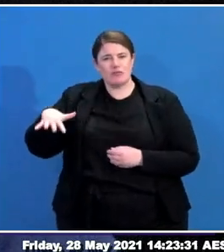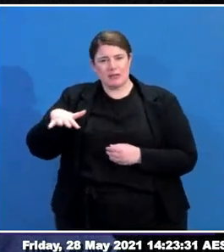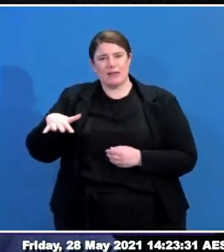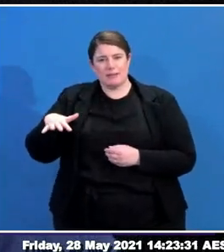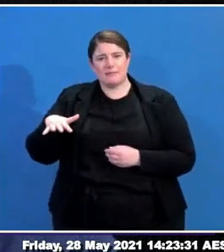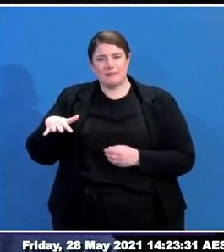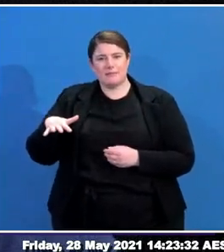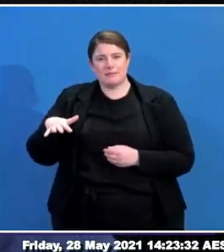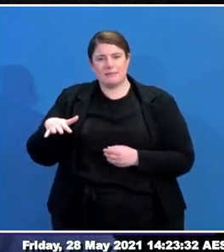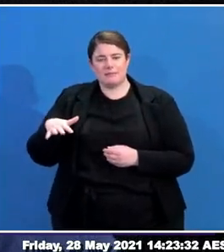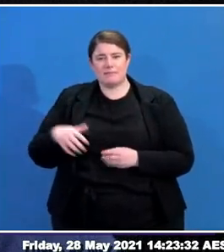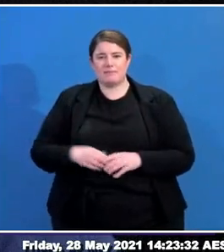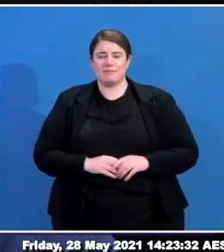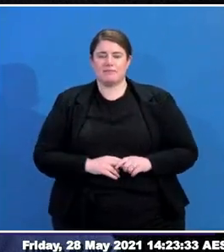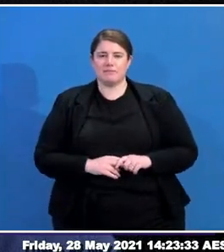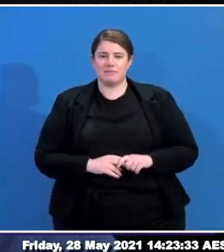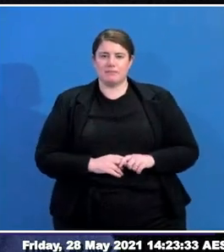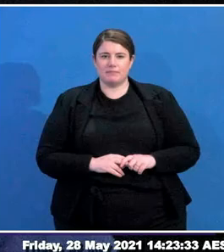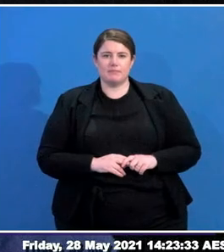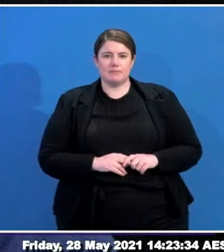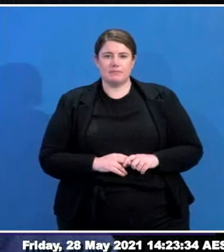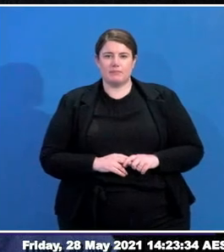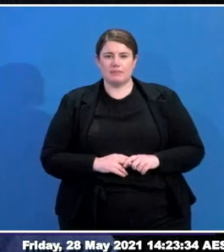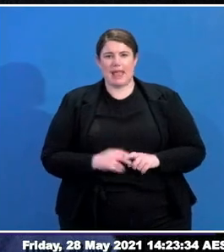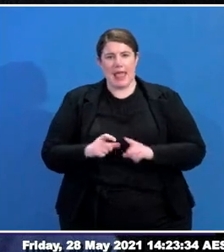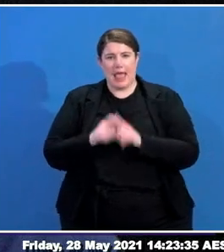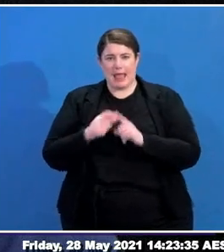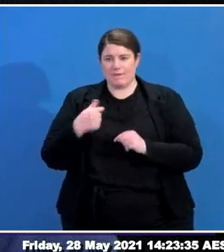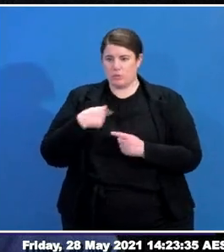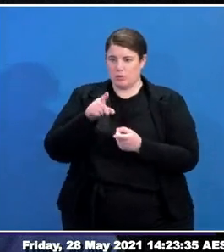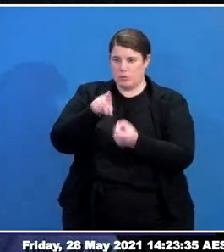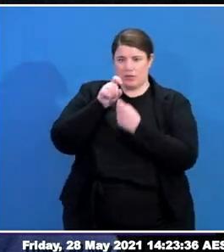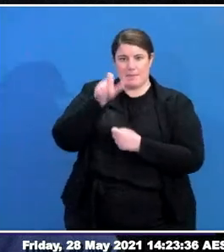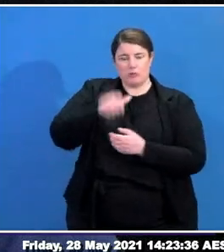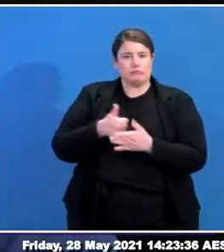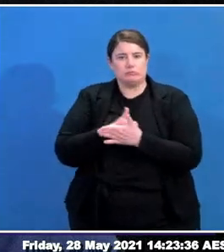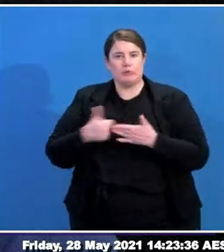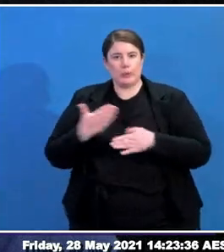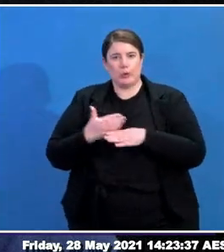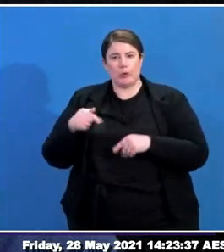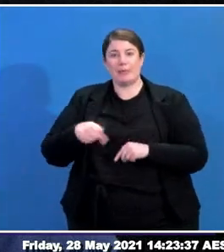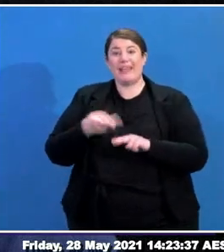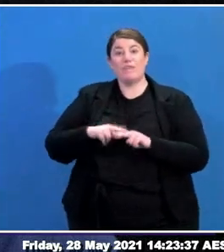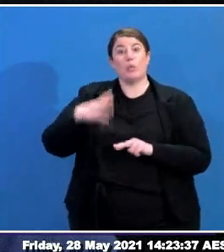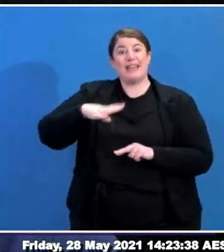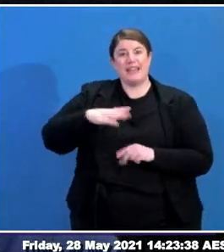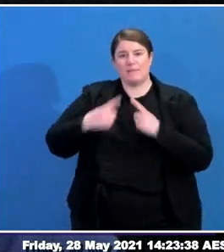difficult for the Commission to have its own dedicated expertise but where it may need to access that expertise.